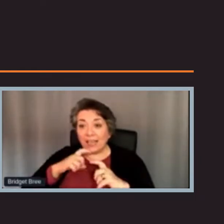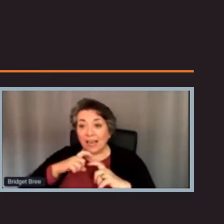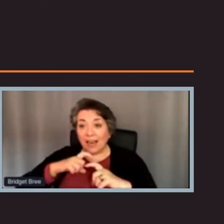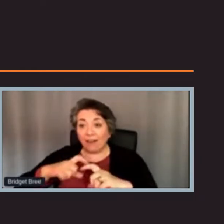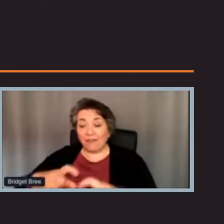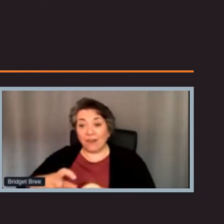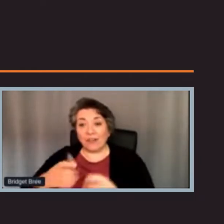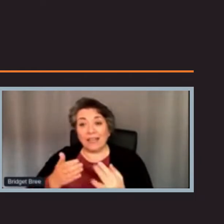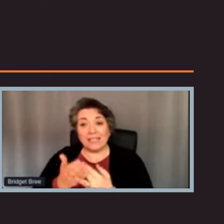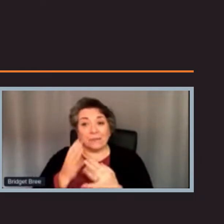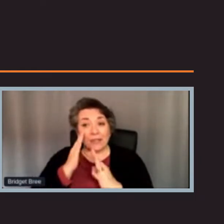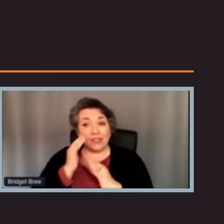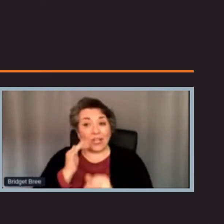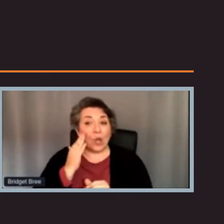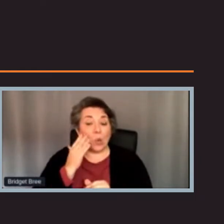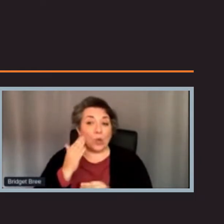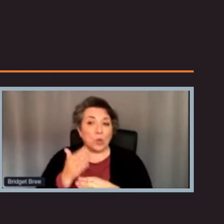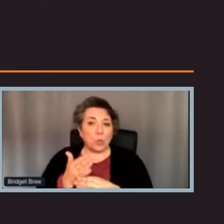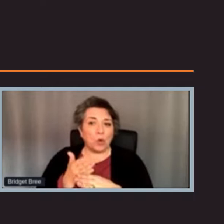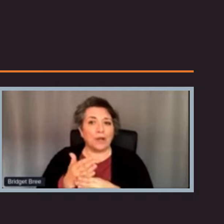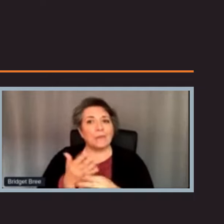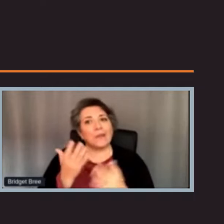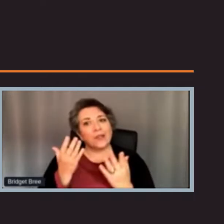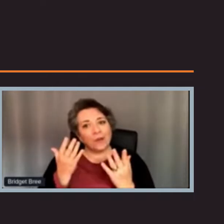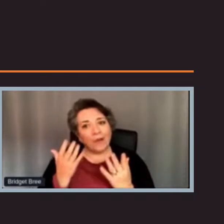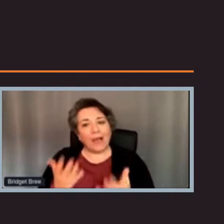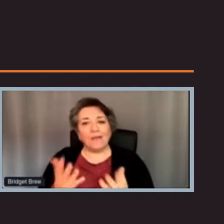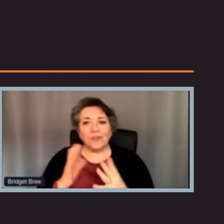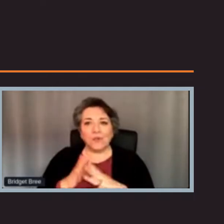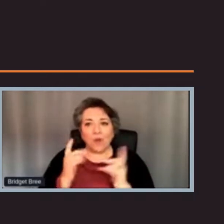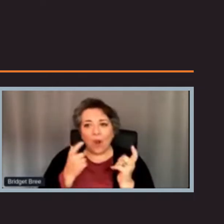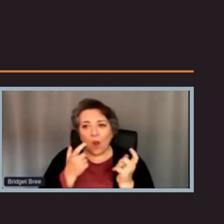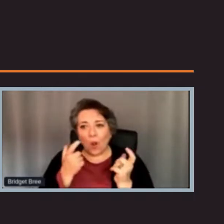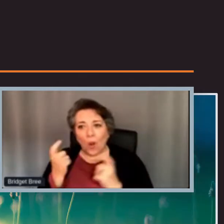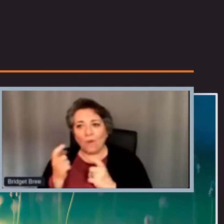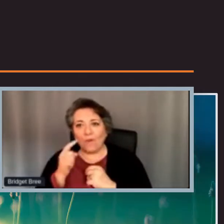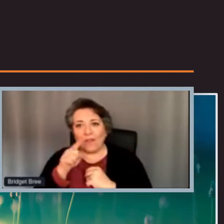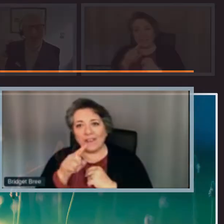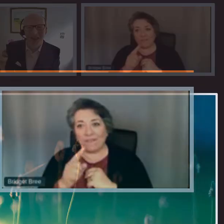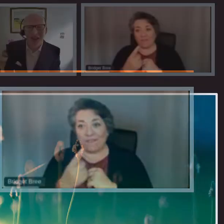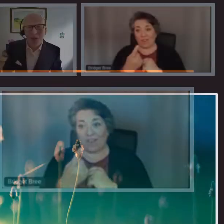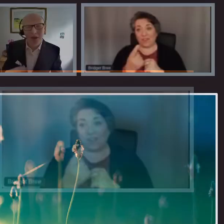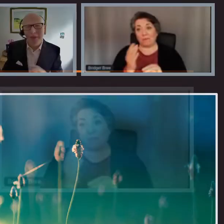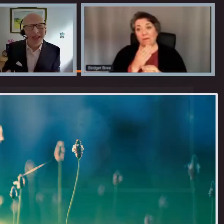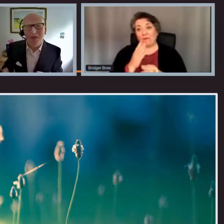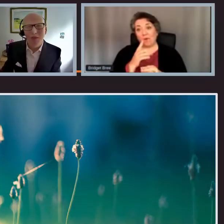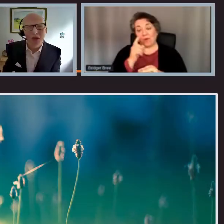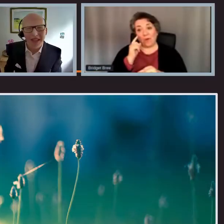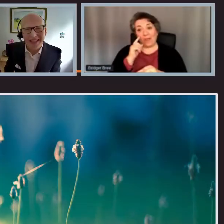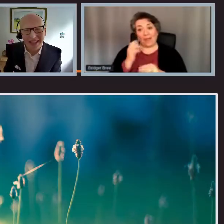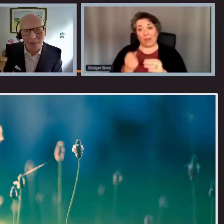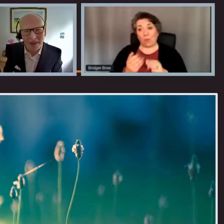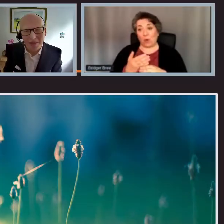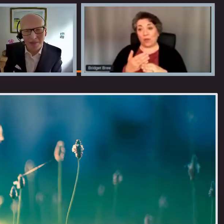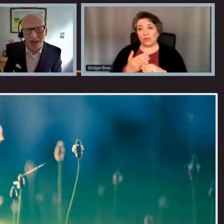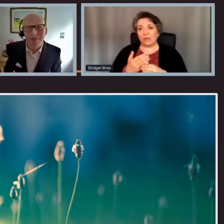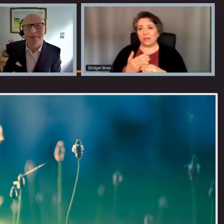But you've got to have actually made an effort to look for [review] accessibility first before you even see that option. What if we could remove those steps?